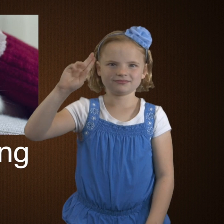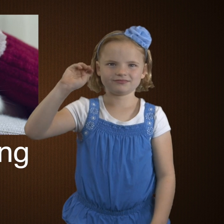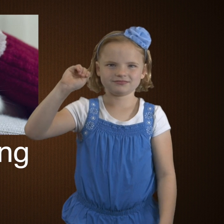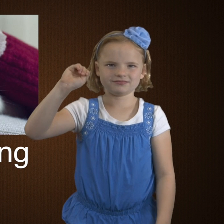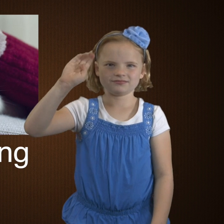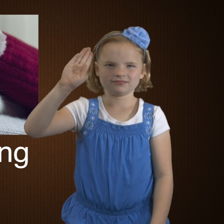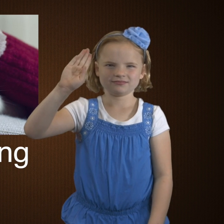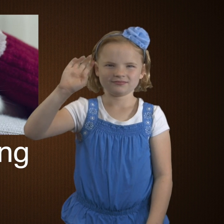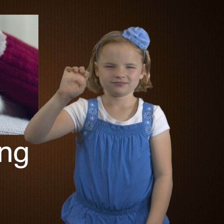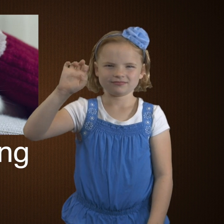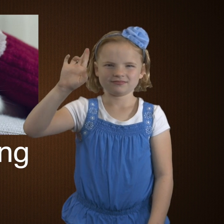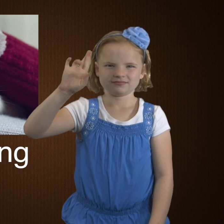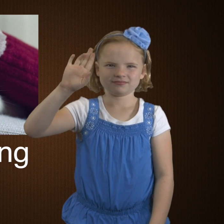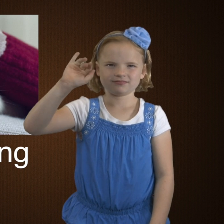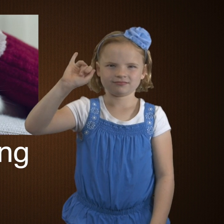Slumbering